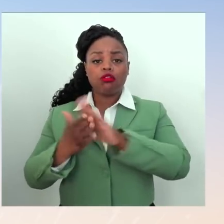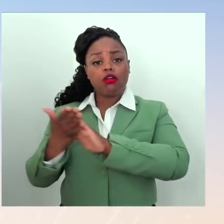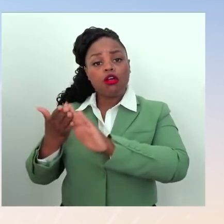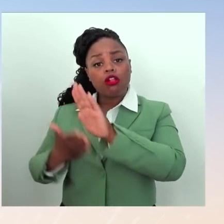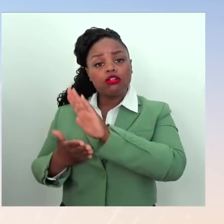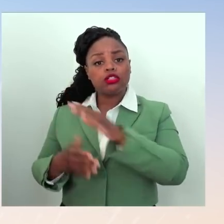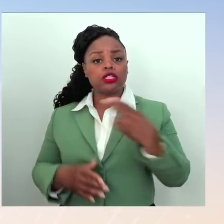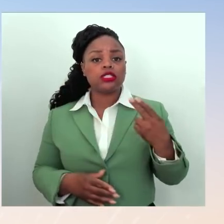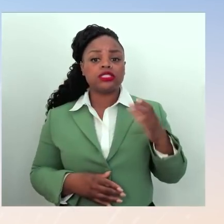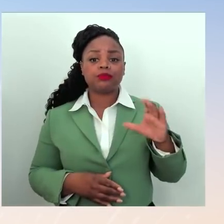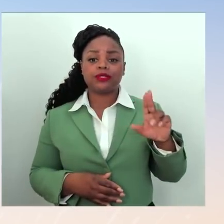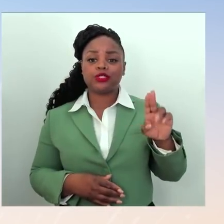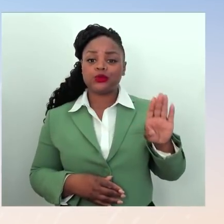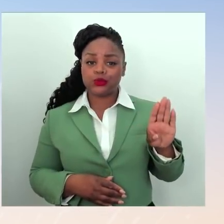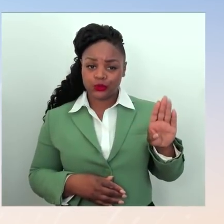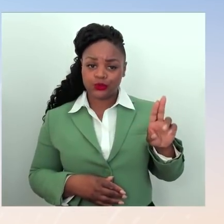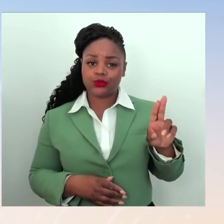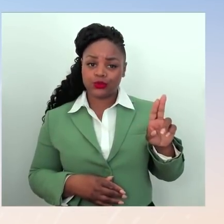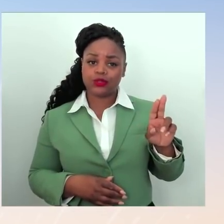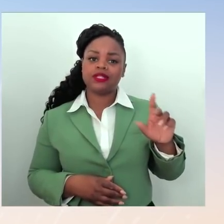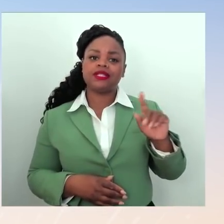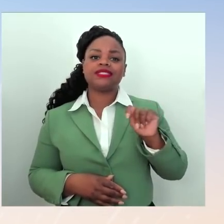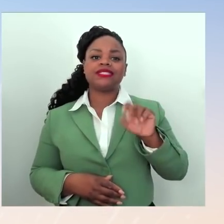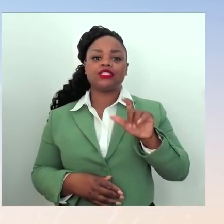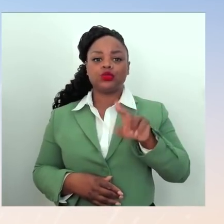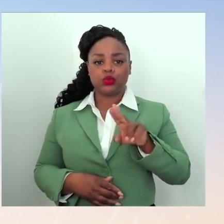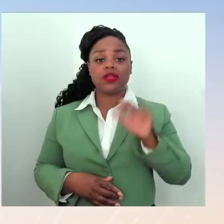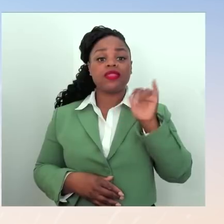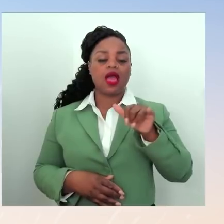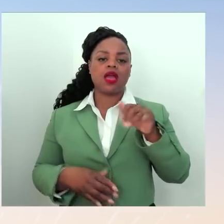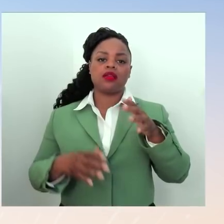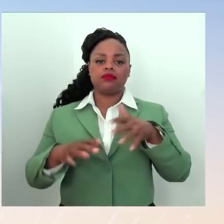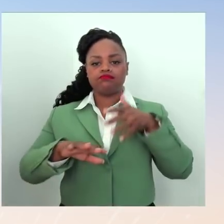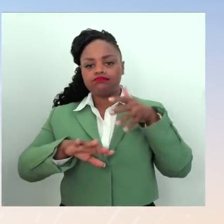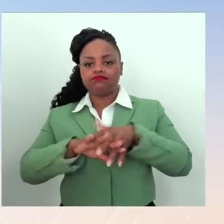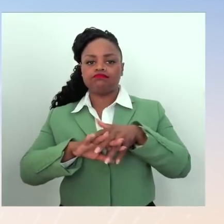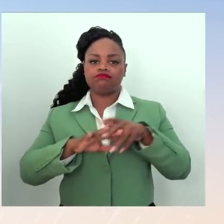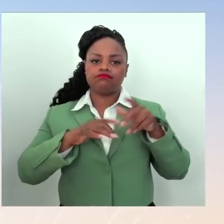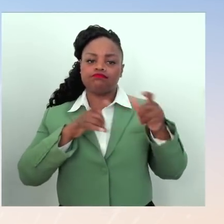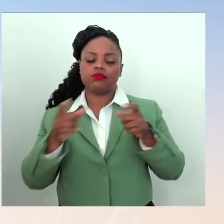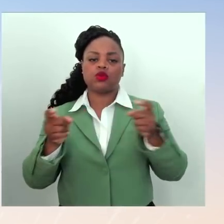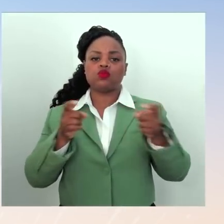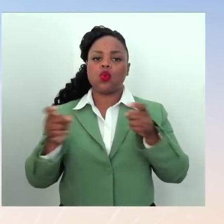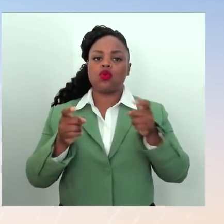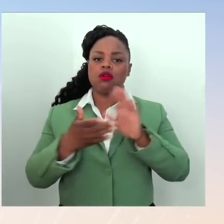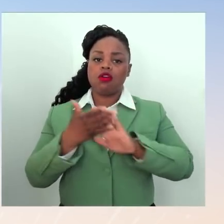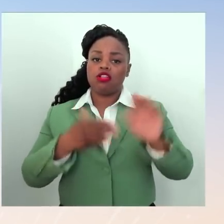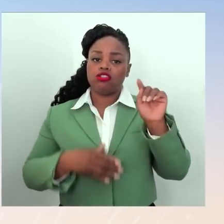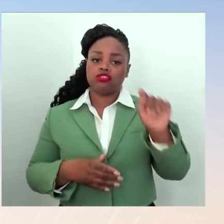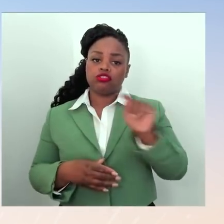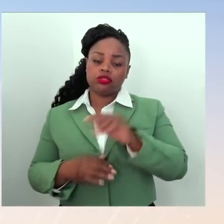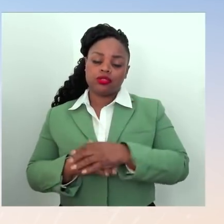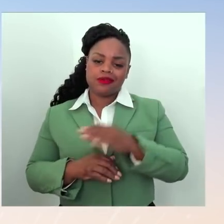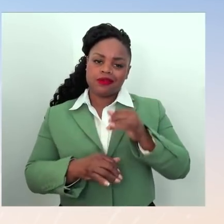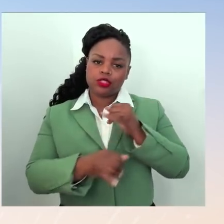Tribally Controlled Colleges and Universities; and MSIs -- Minority-Serving Institutions. In a press call today with key members of Congress,